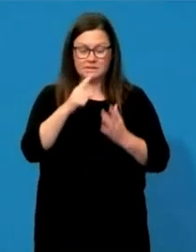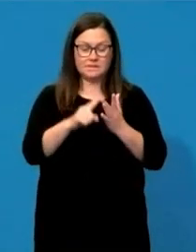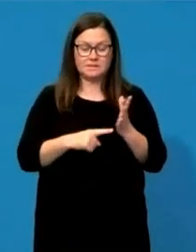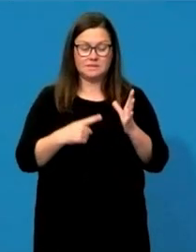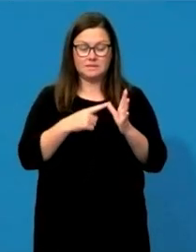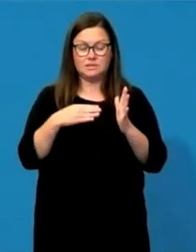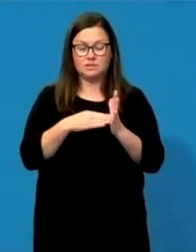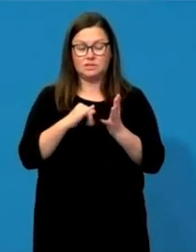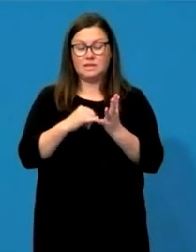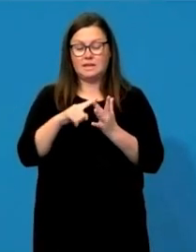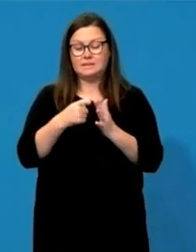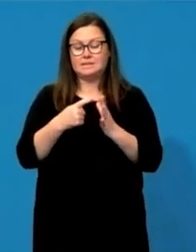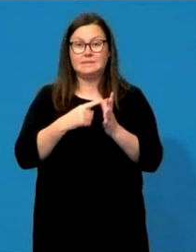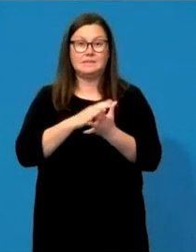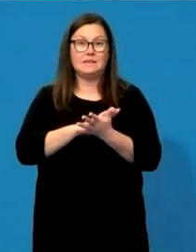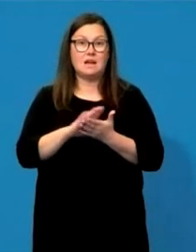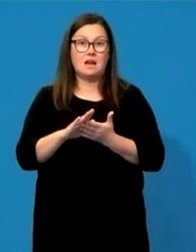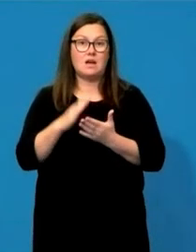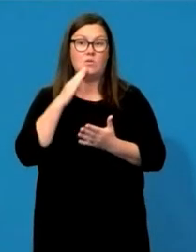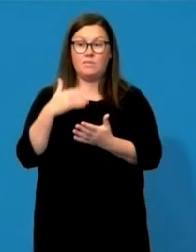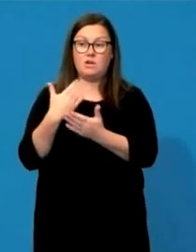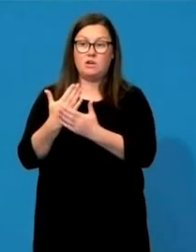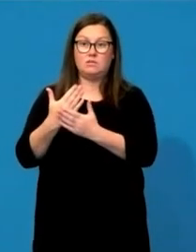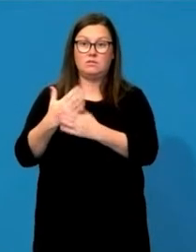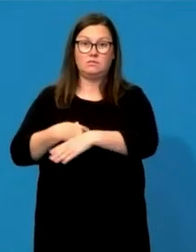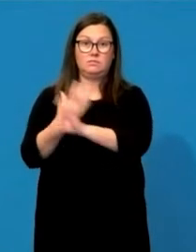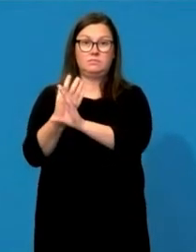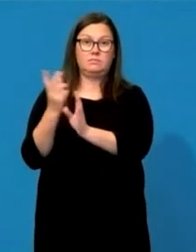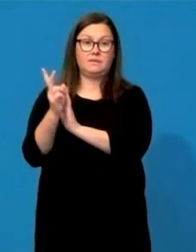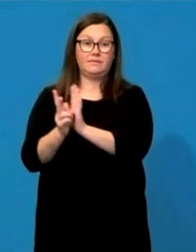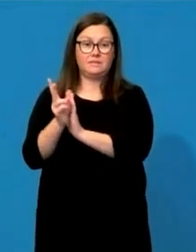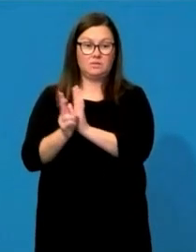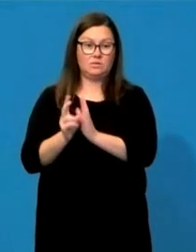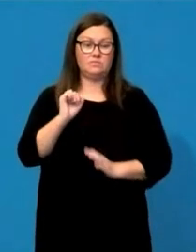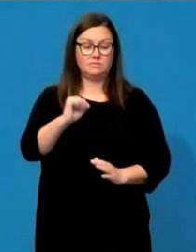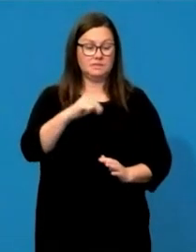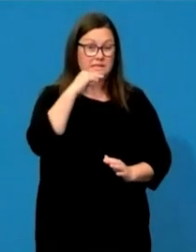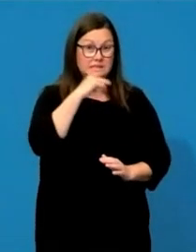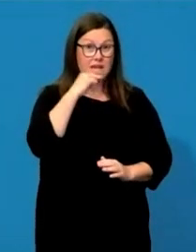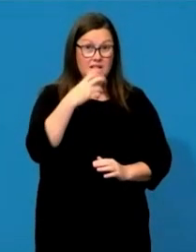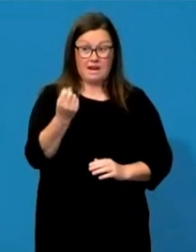Jazsikah's two sons have pseudonyms: Big Fella for her elder son and Little Fella for